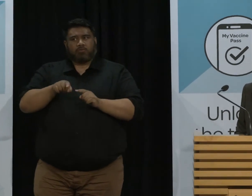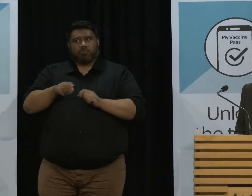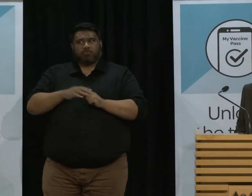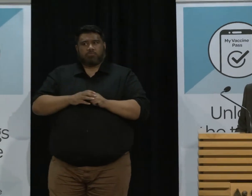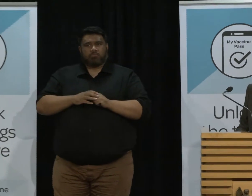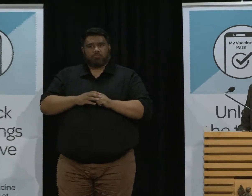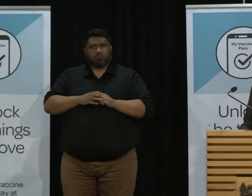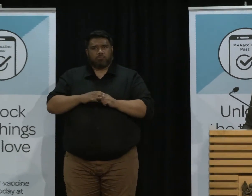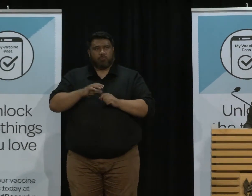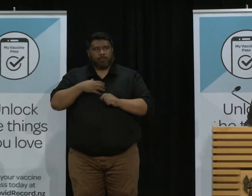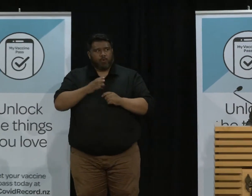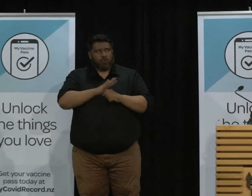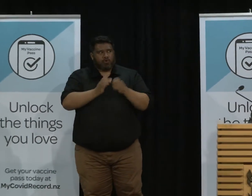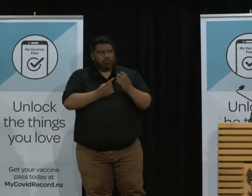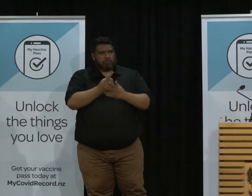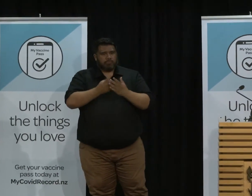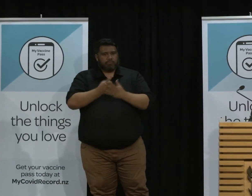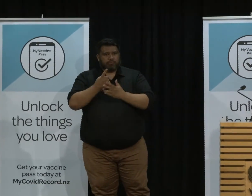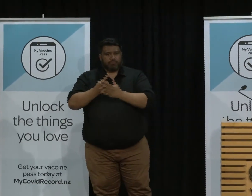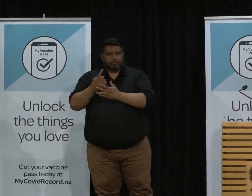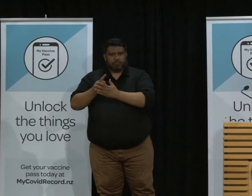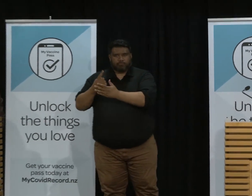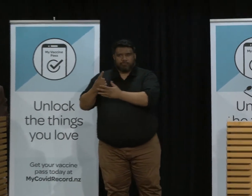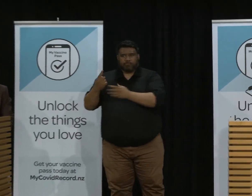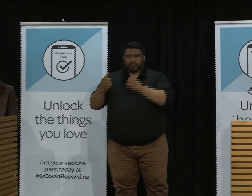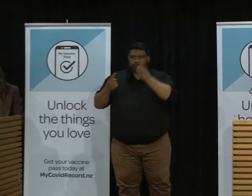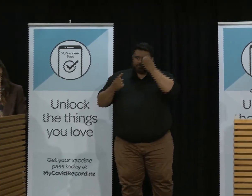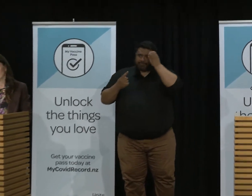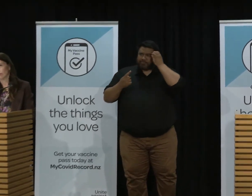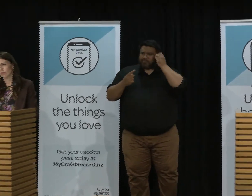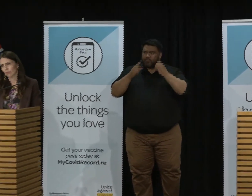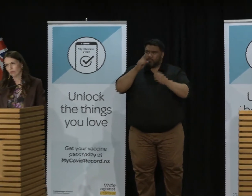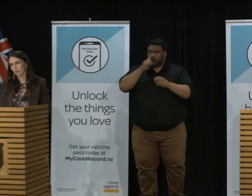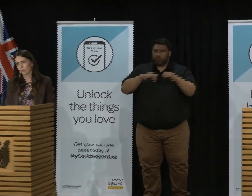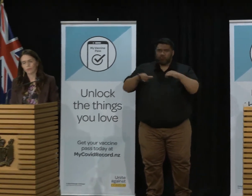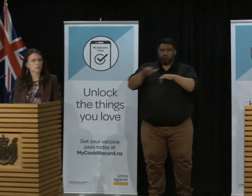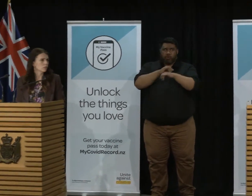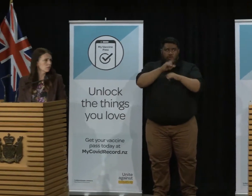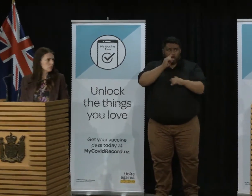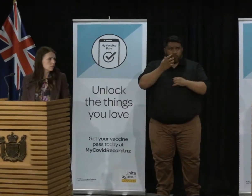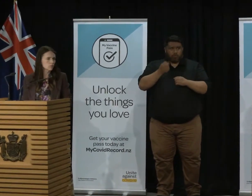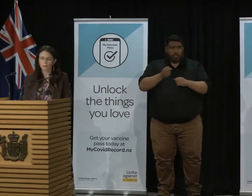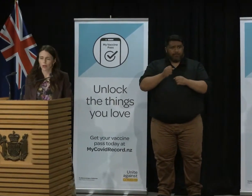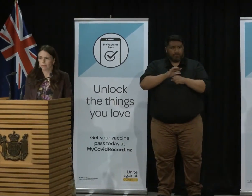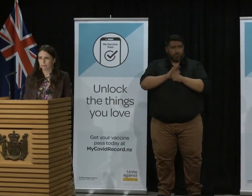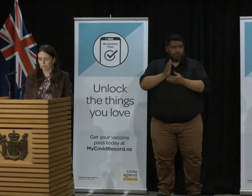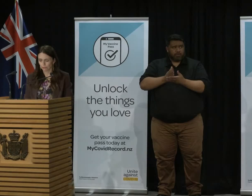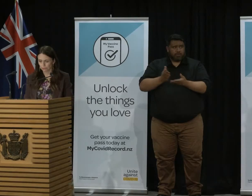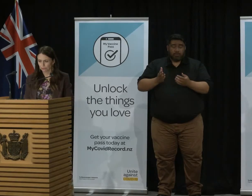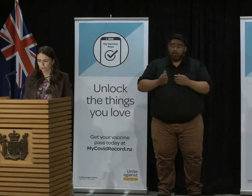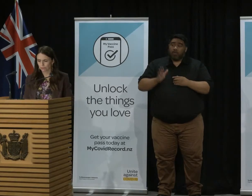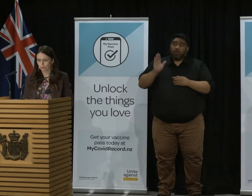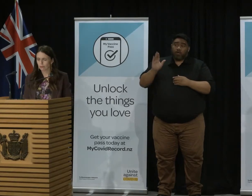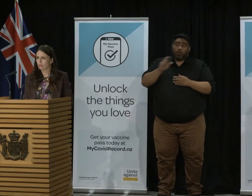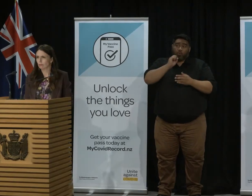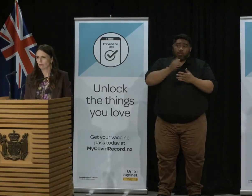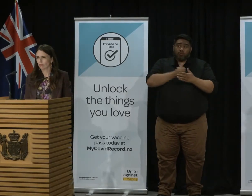you think people are aware of that and are ready for that along with more COVID cases actually in the community and